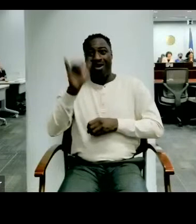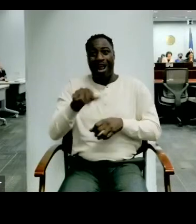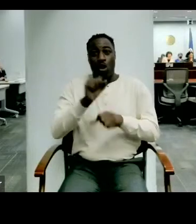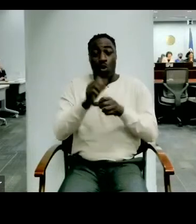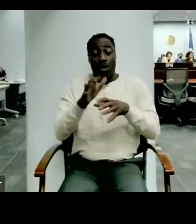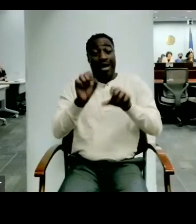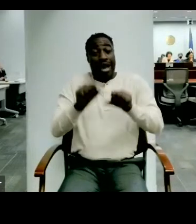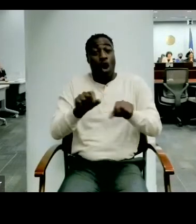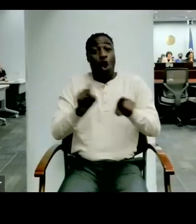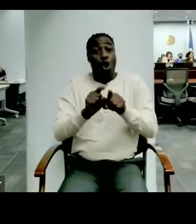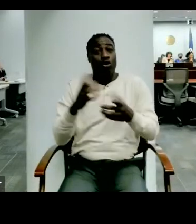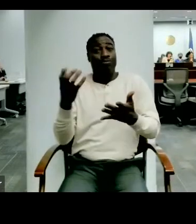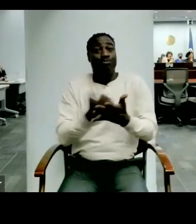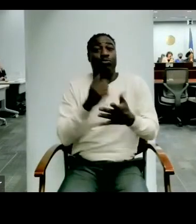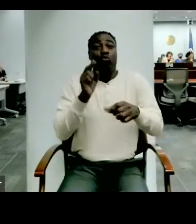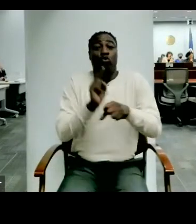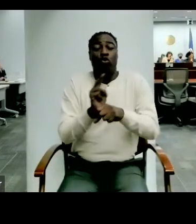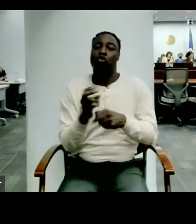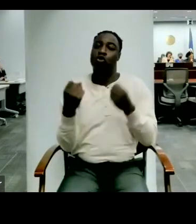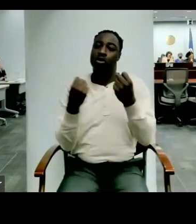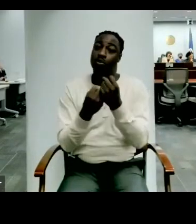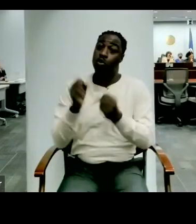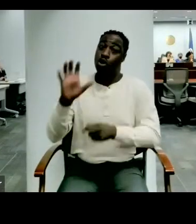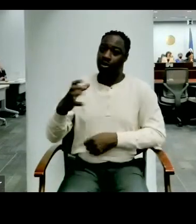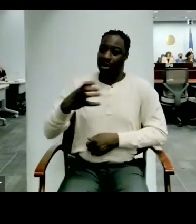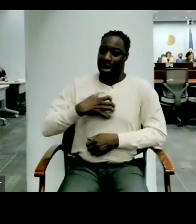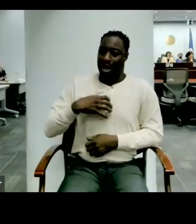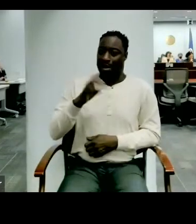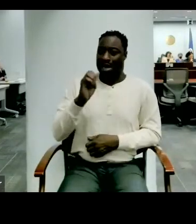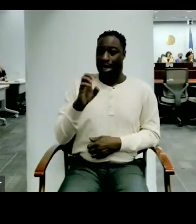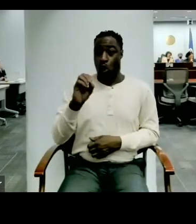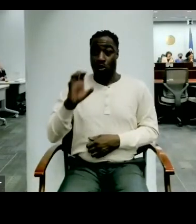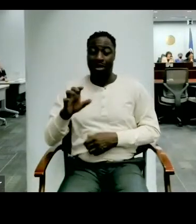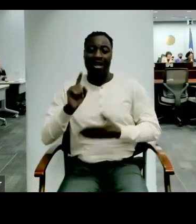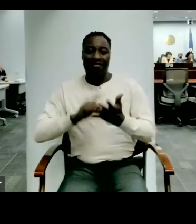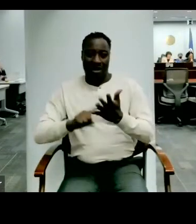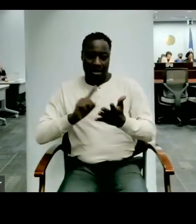could use to support their claims in EEOC investigation and enforcement activities